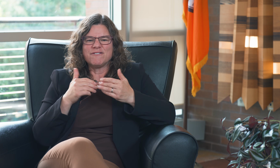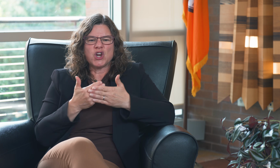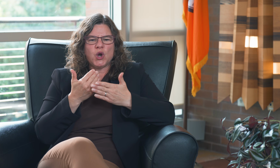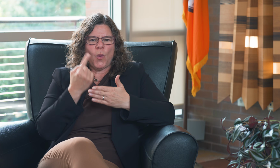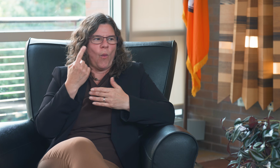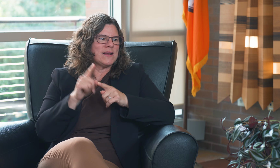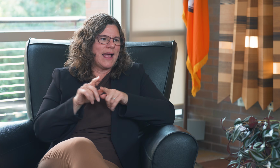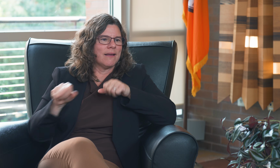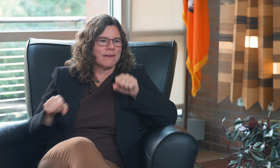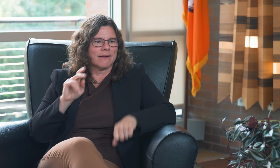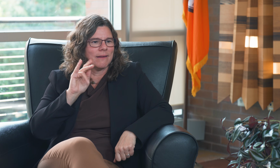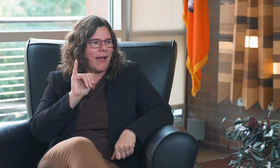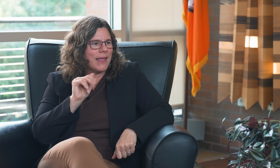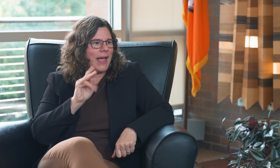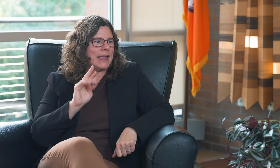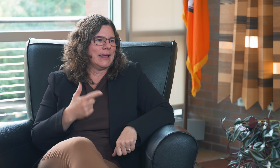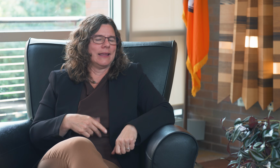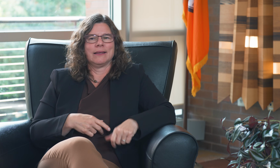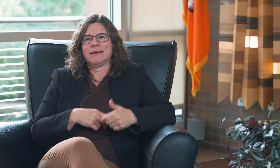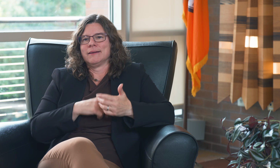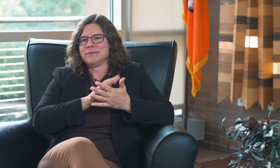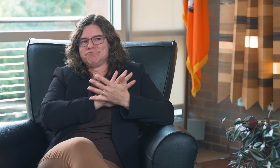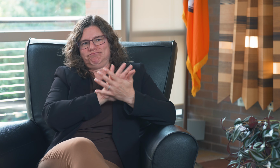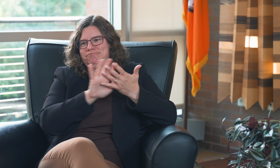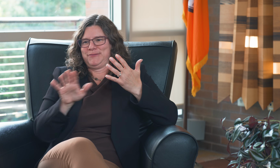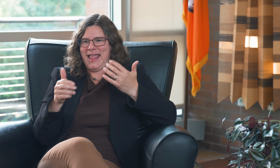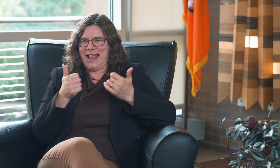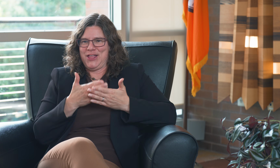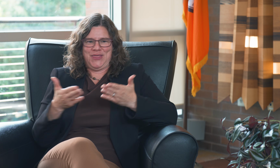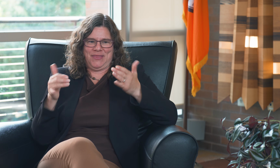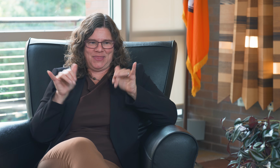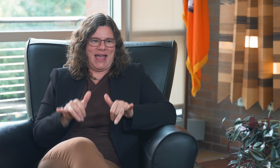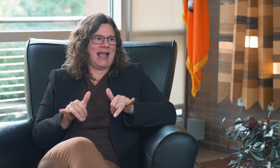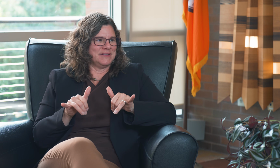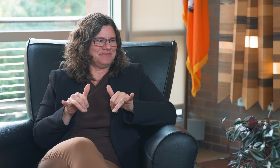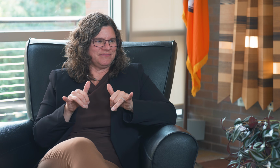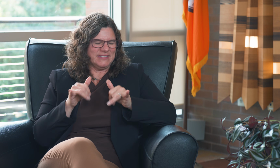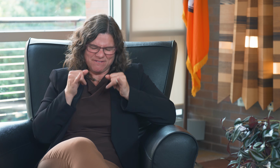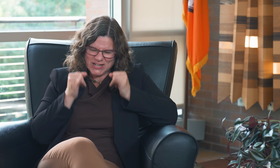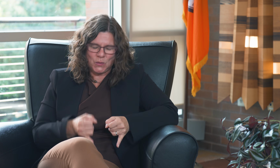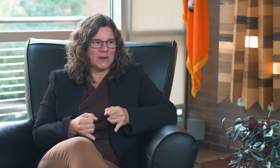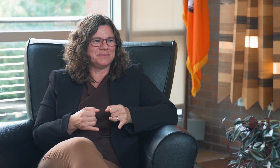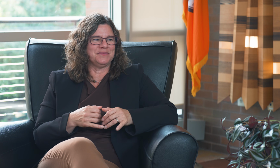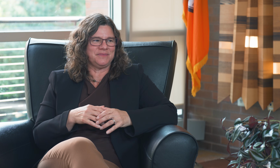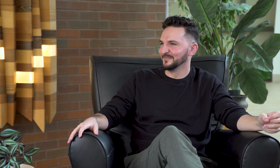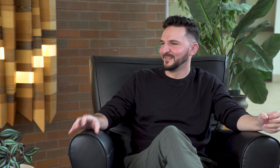Any of the new ones like kayaking, anything like that. The individual sports.